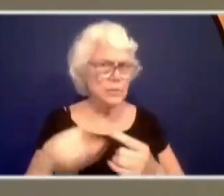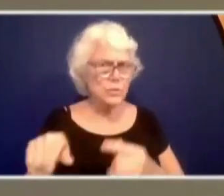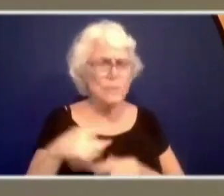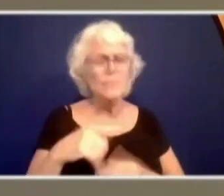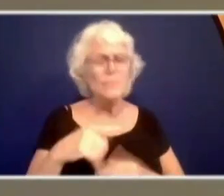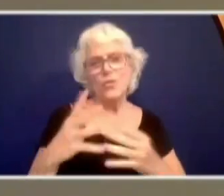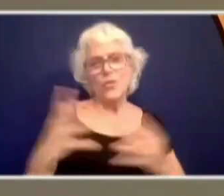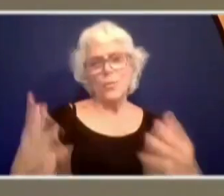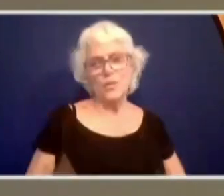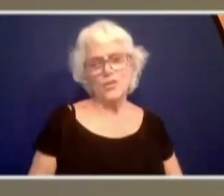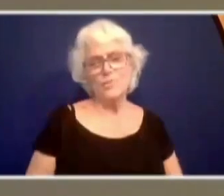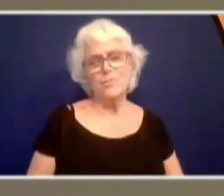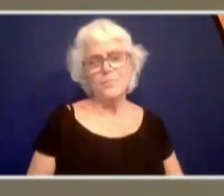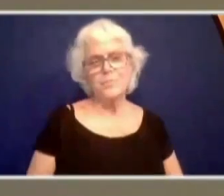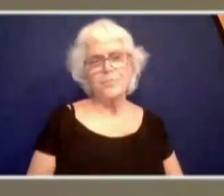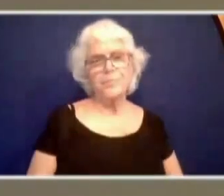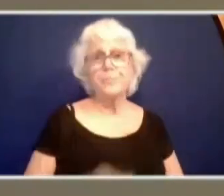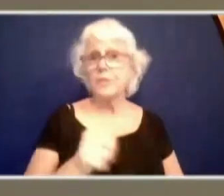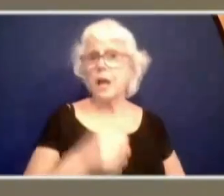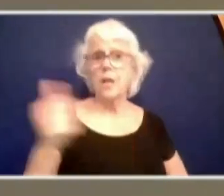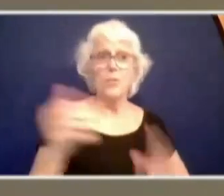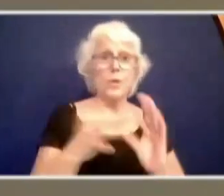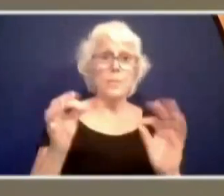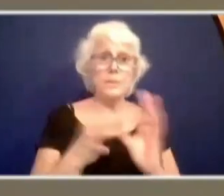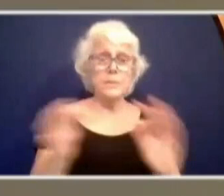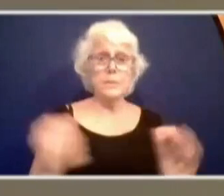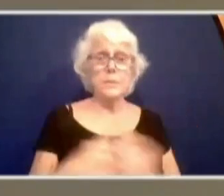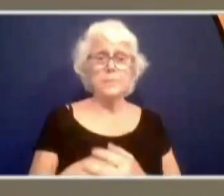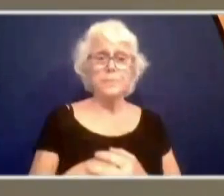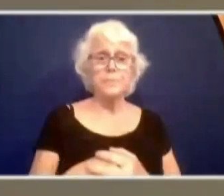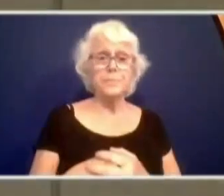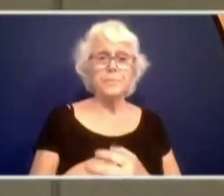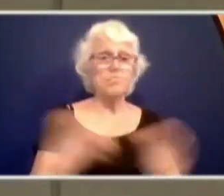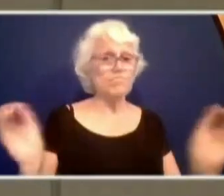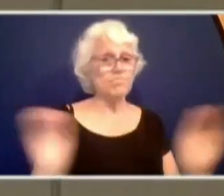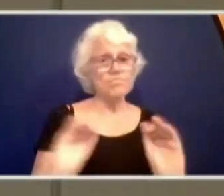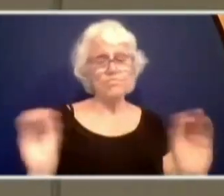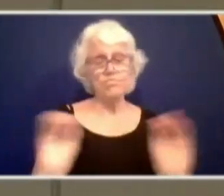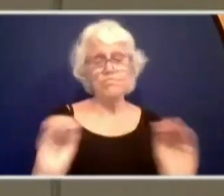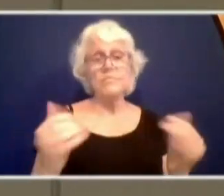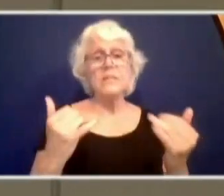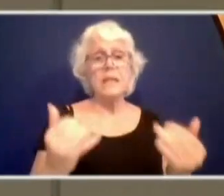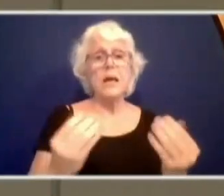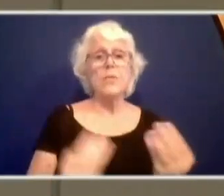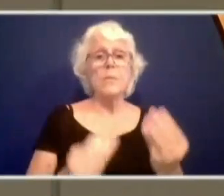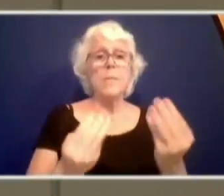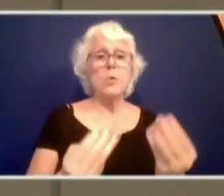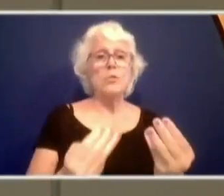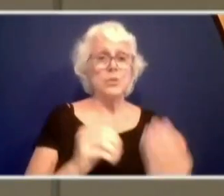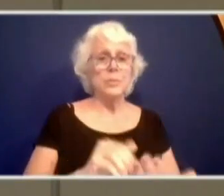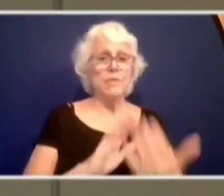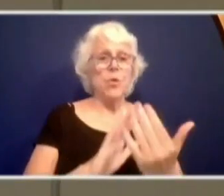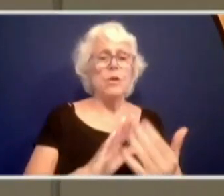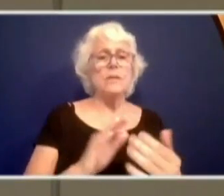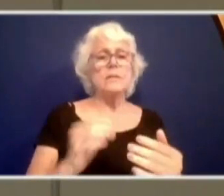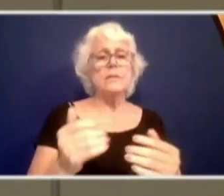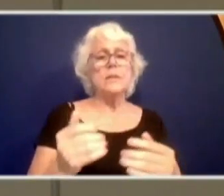Is there any other comments? That being none, the motion before us is approval for the new elementary